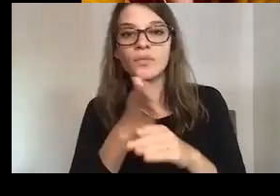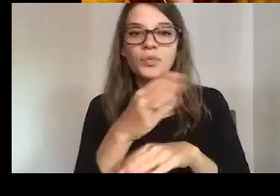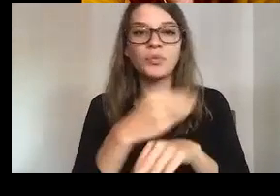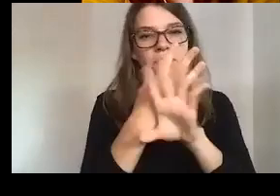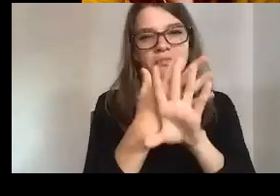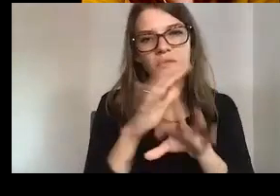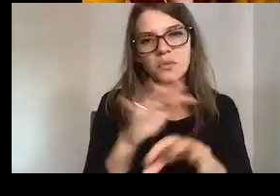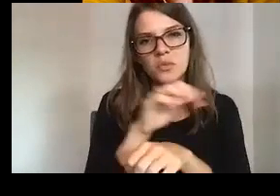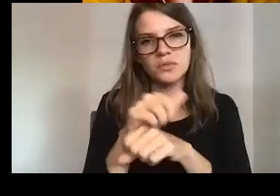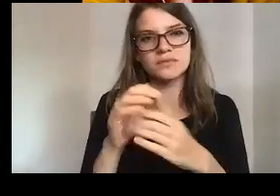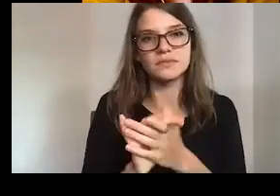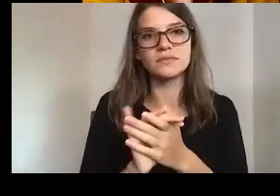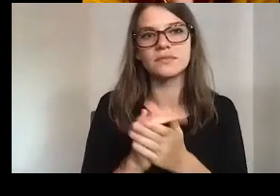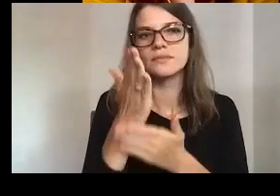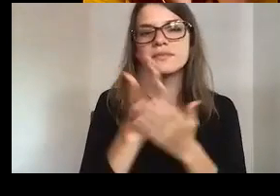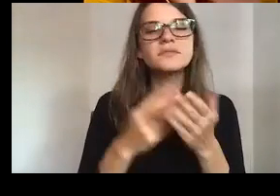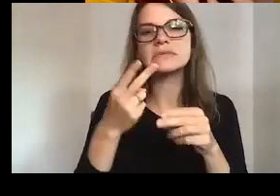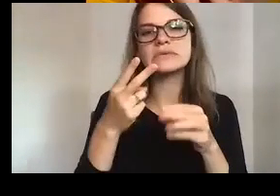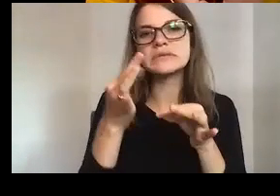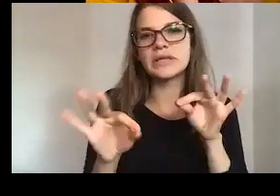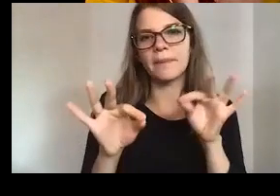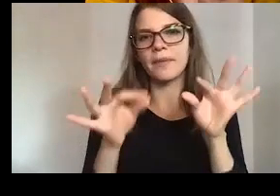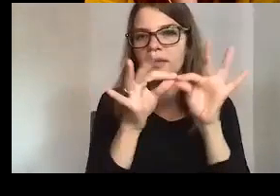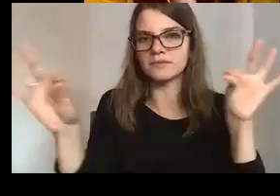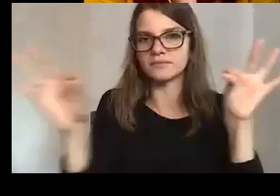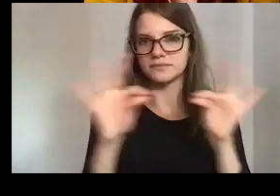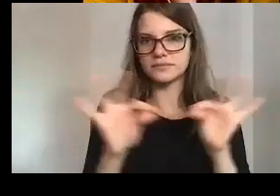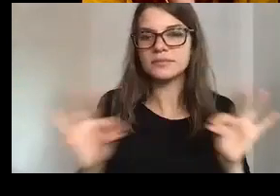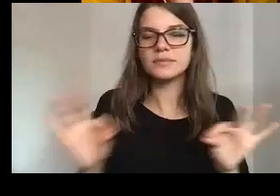there was a few simple statements rating kind of agreement with some different parts